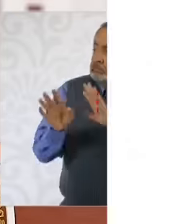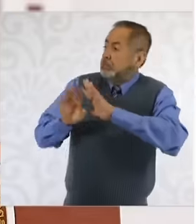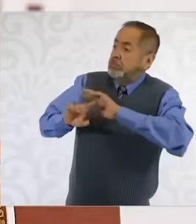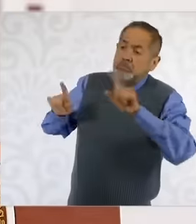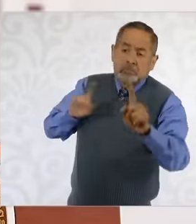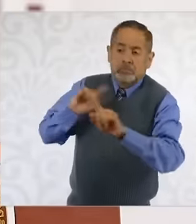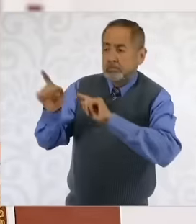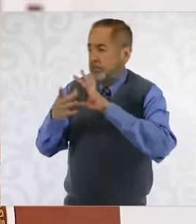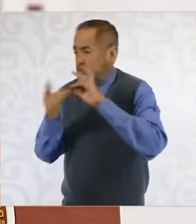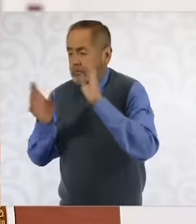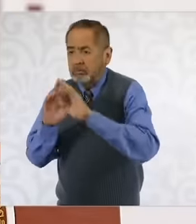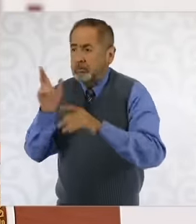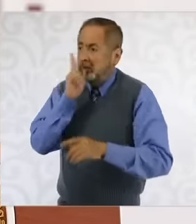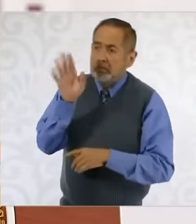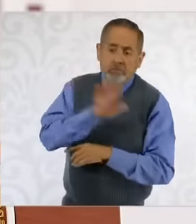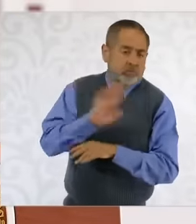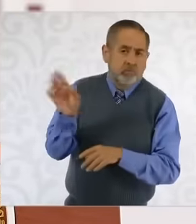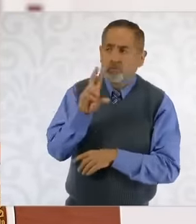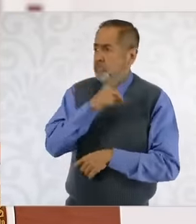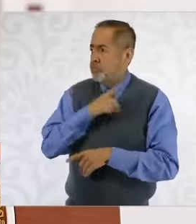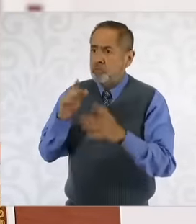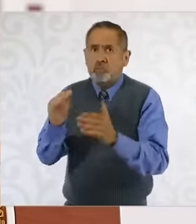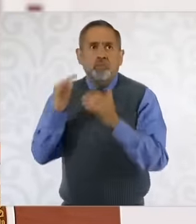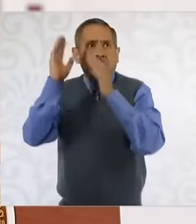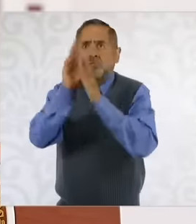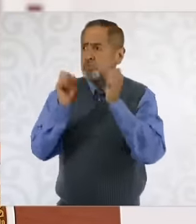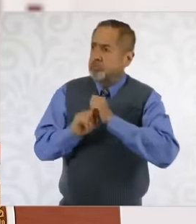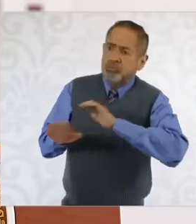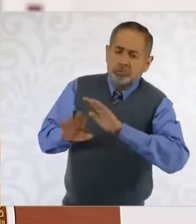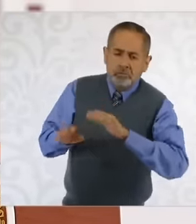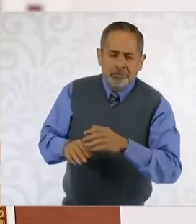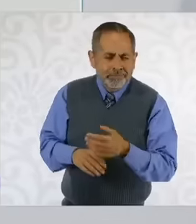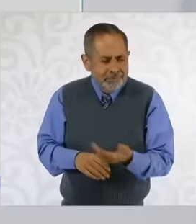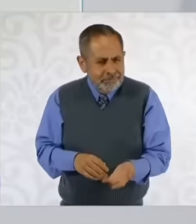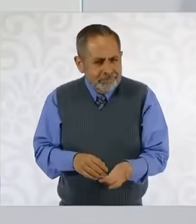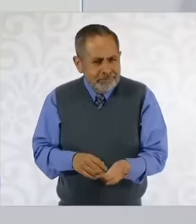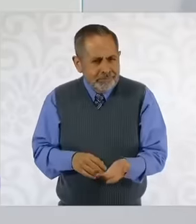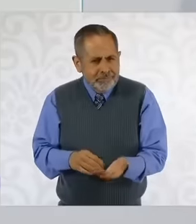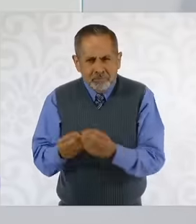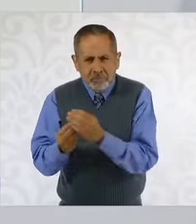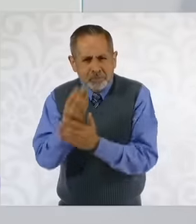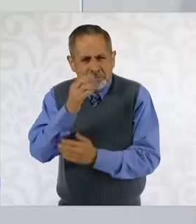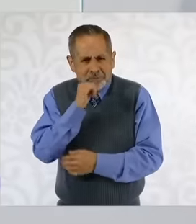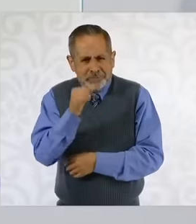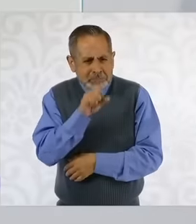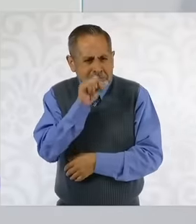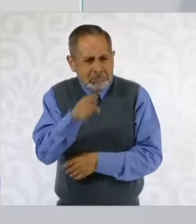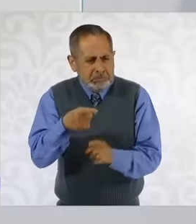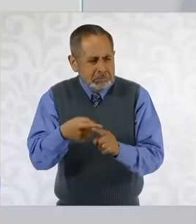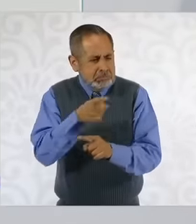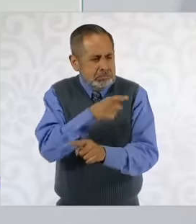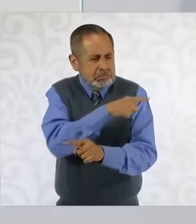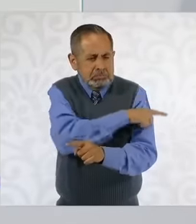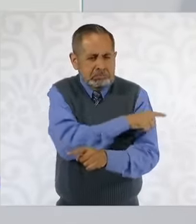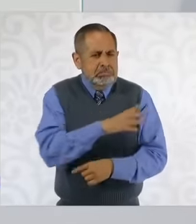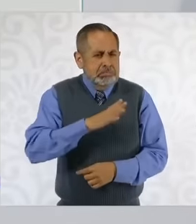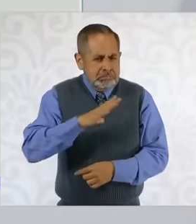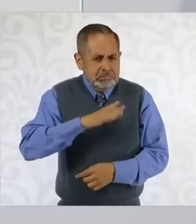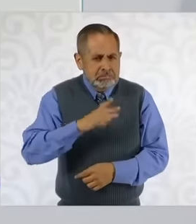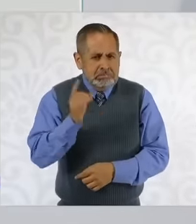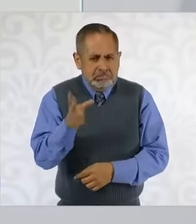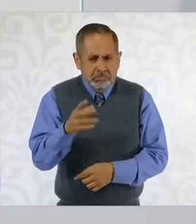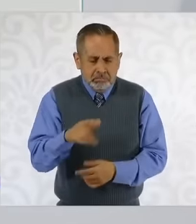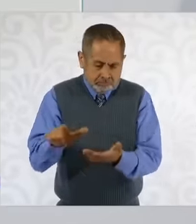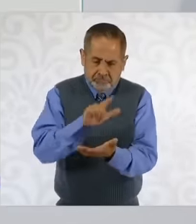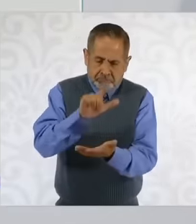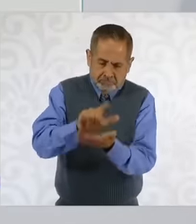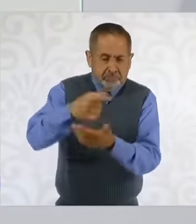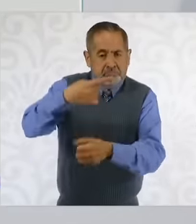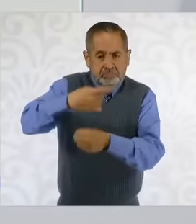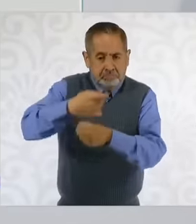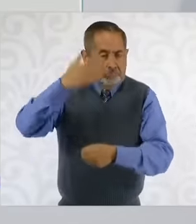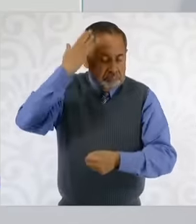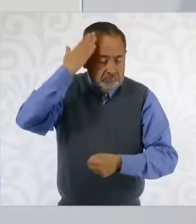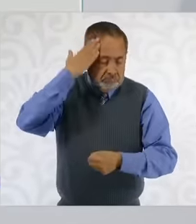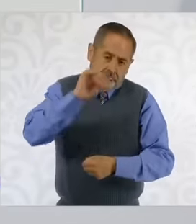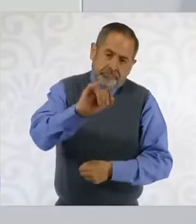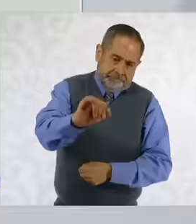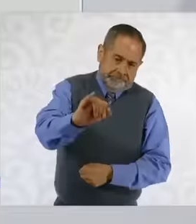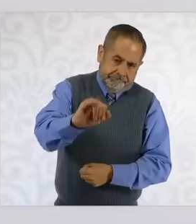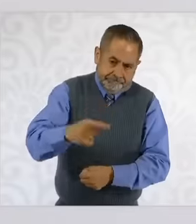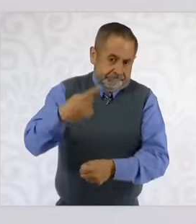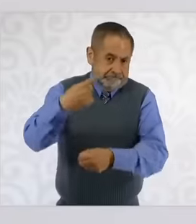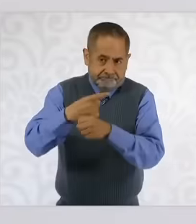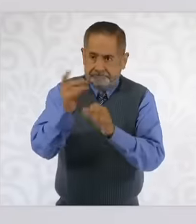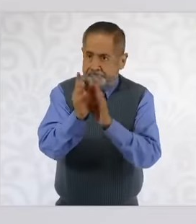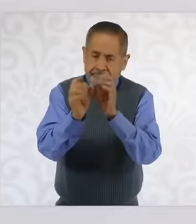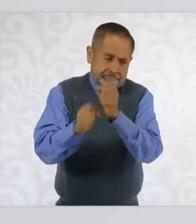constitutional supremacy what is new in that yes it is the maximum law yes it is the Magna Carta yes how